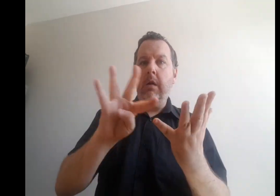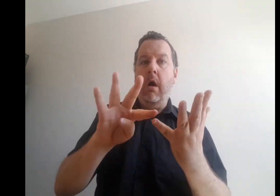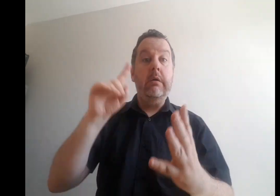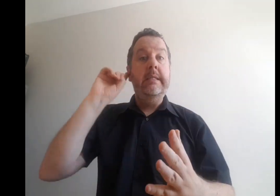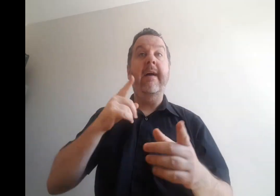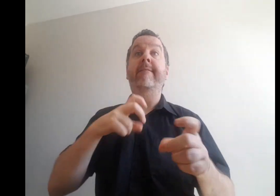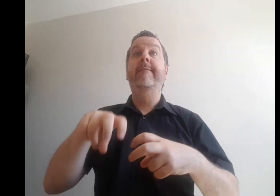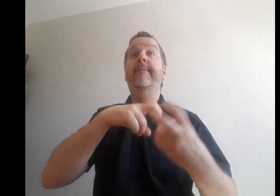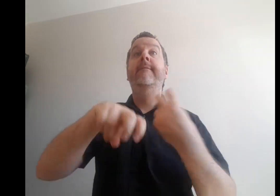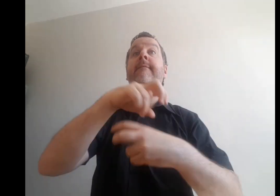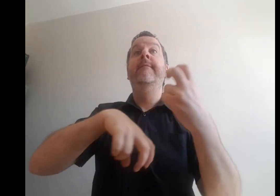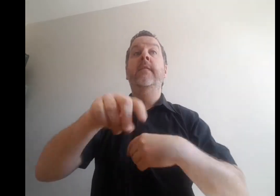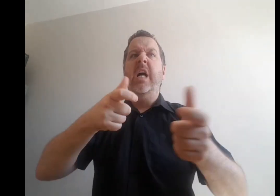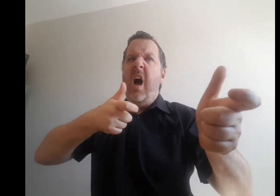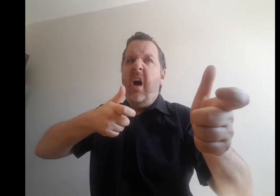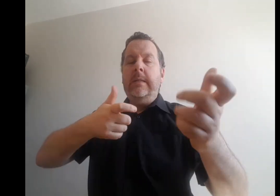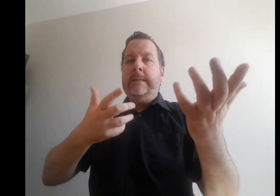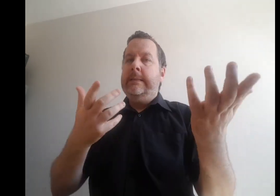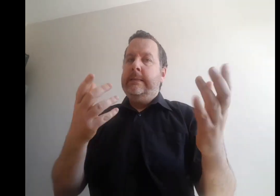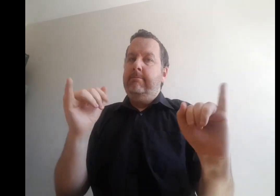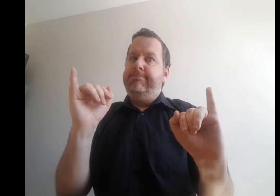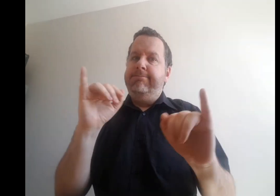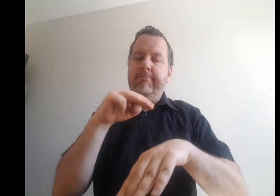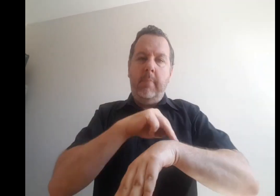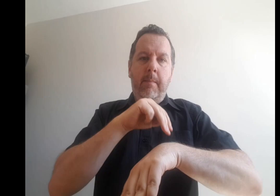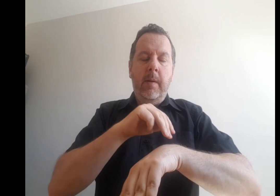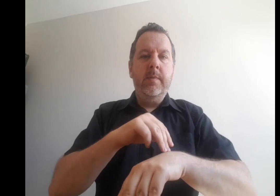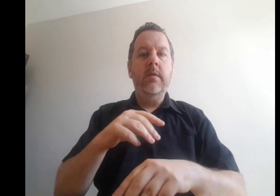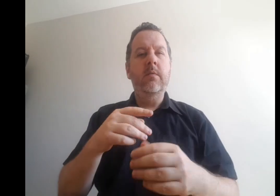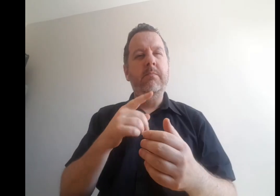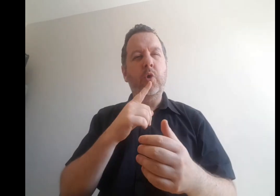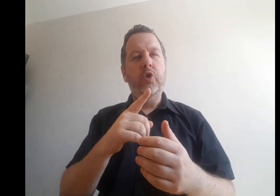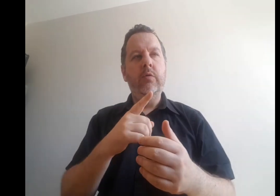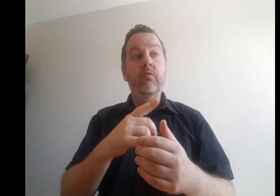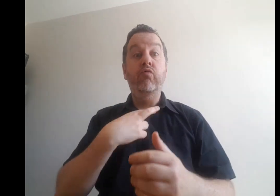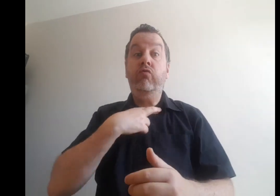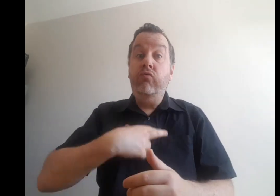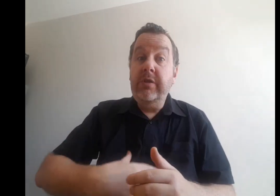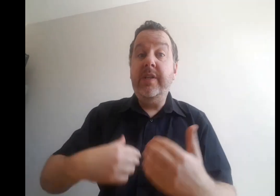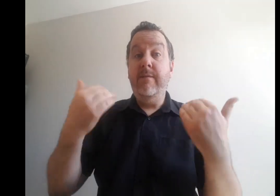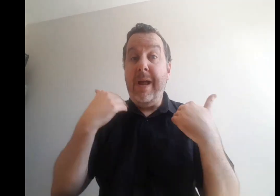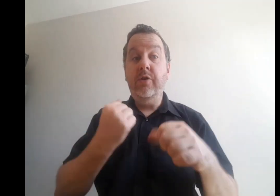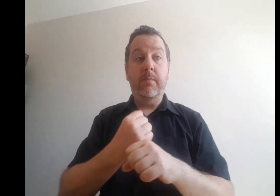Beyond that, there's not a huge amount of information so far about deaf people's involvement.